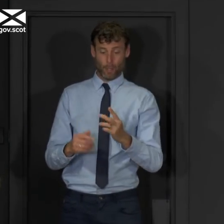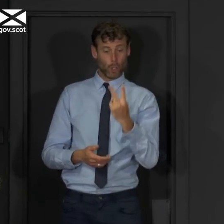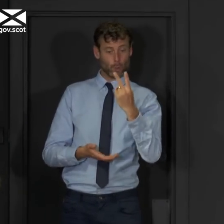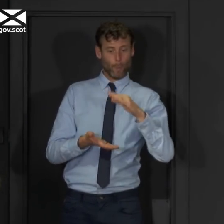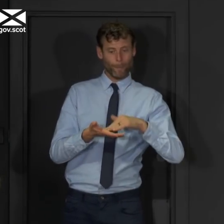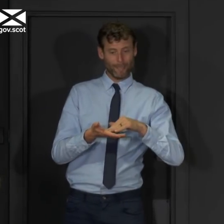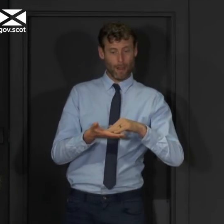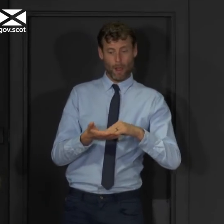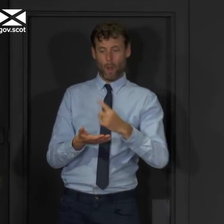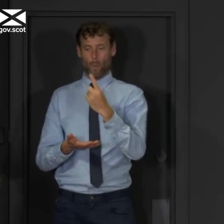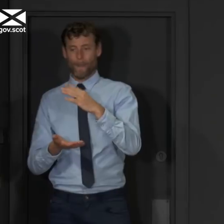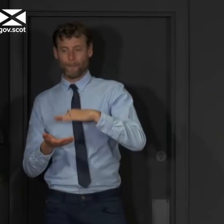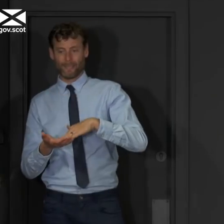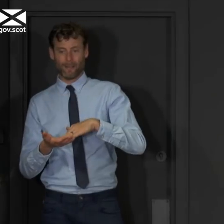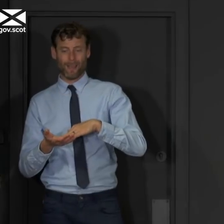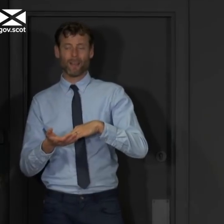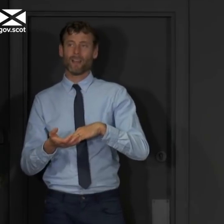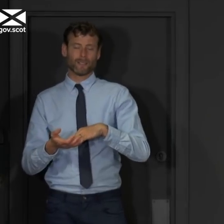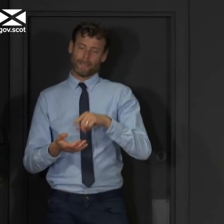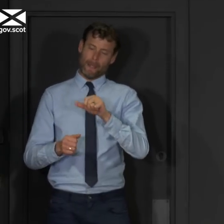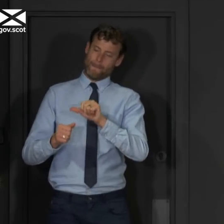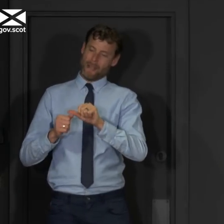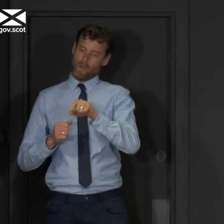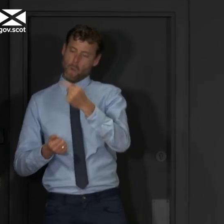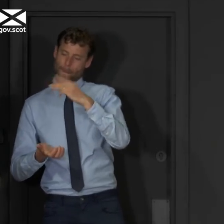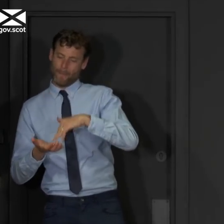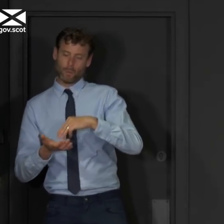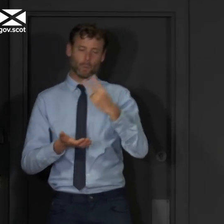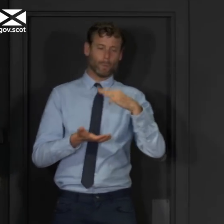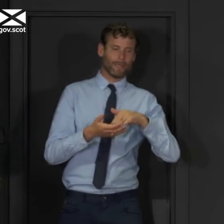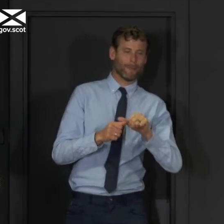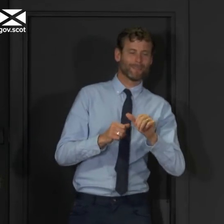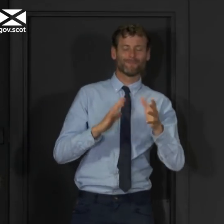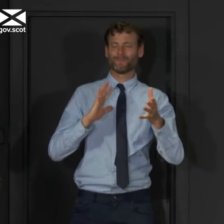position. As I said earlier on, these are difficult judgments and there are no absolutes